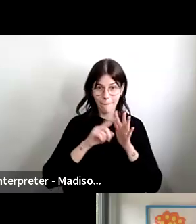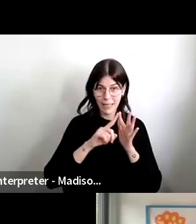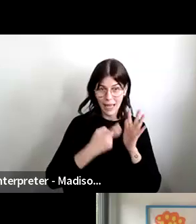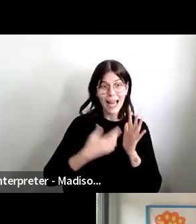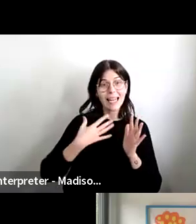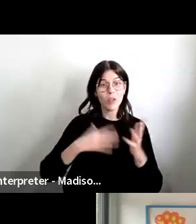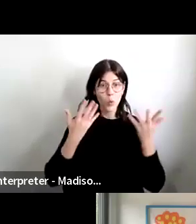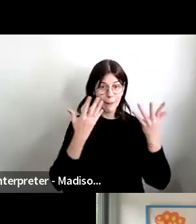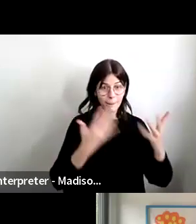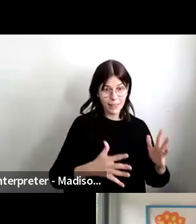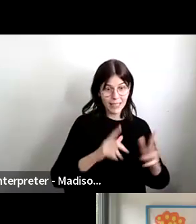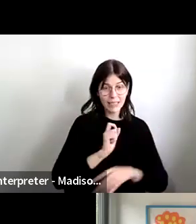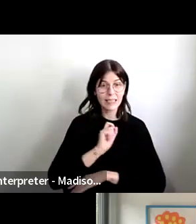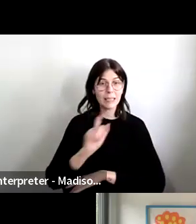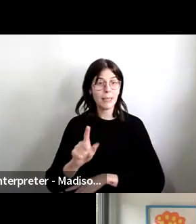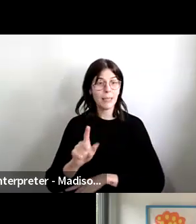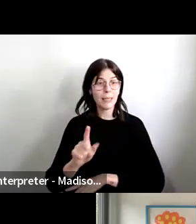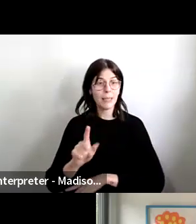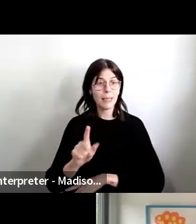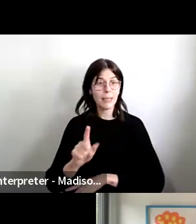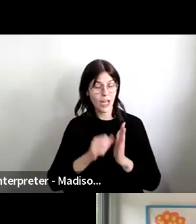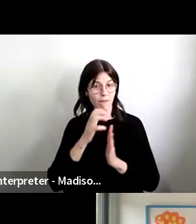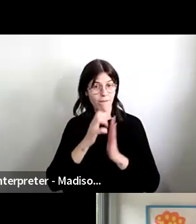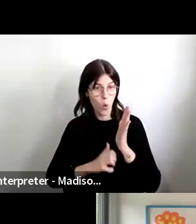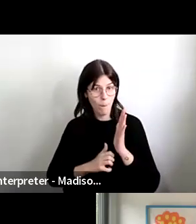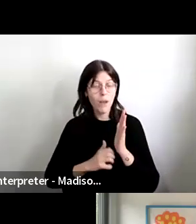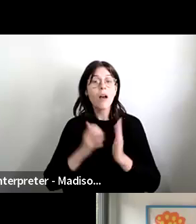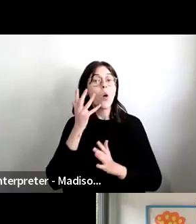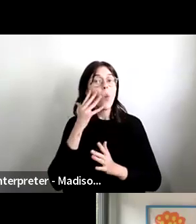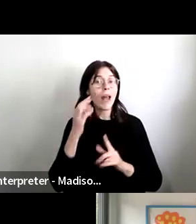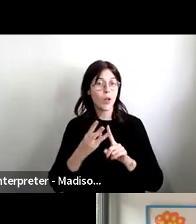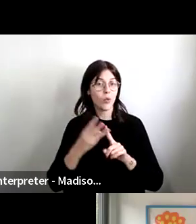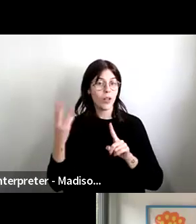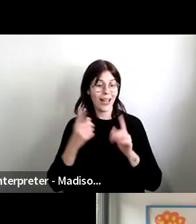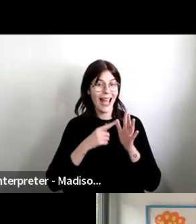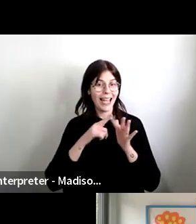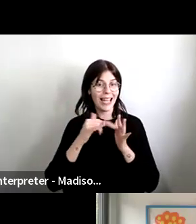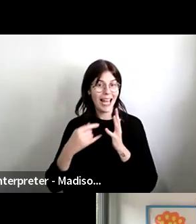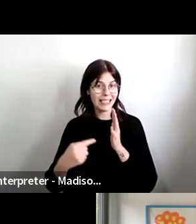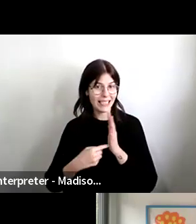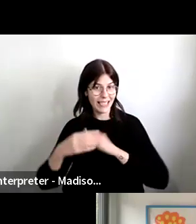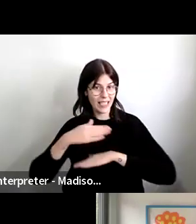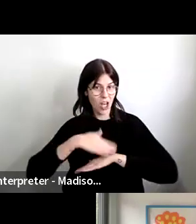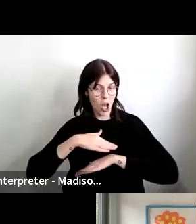form in our application management system by 3 PM Australian Eastern standard Time on Tuesday